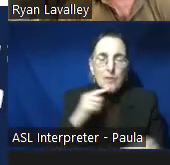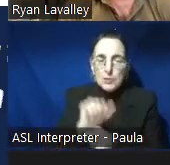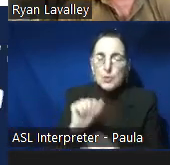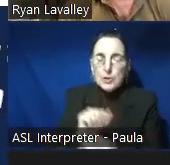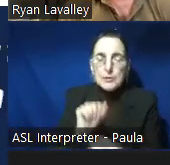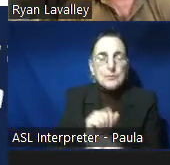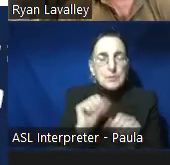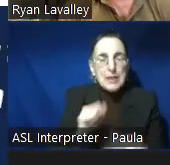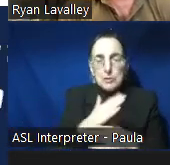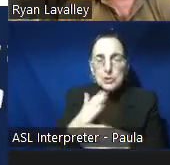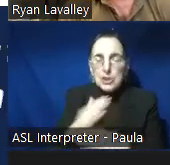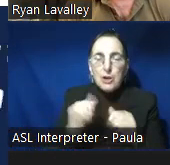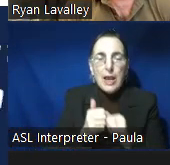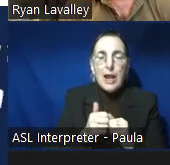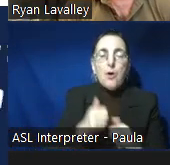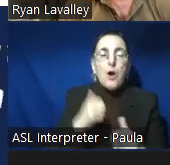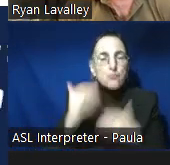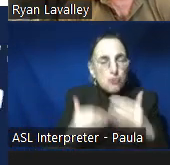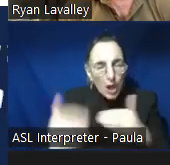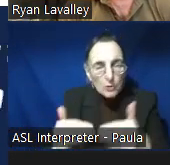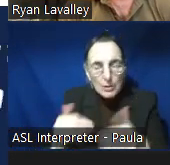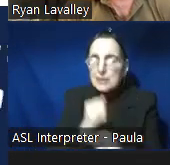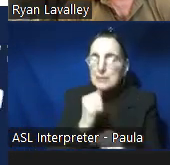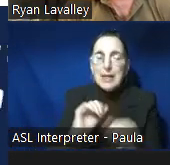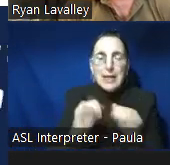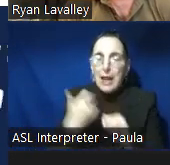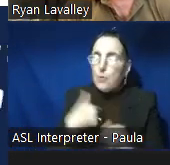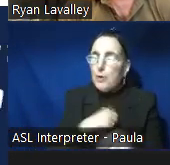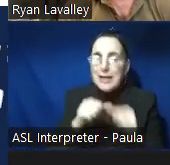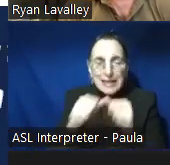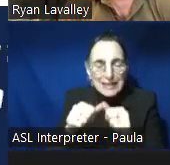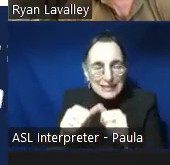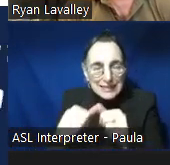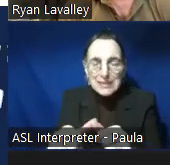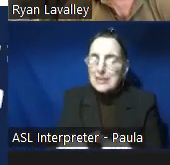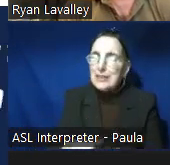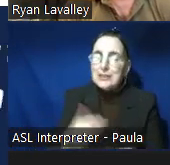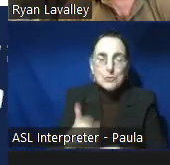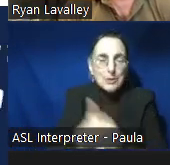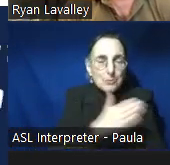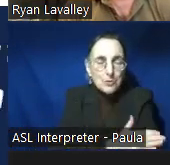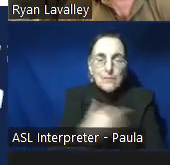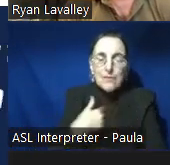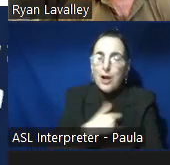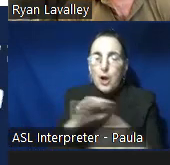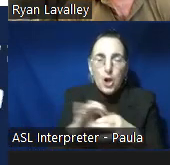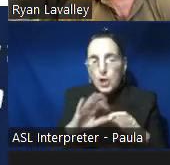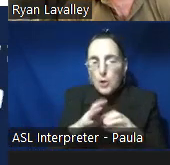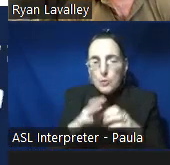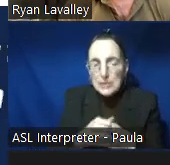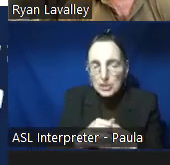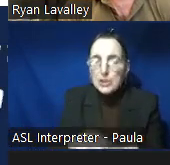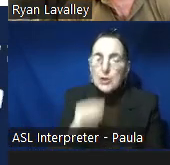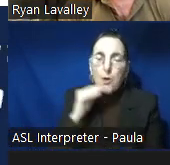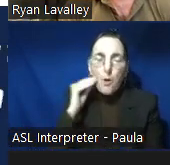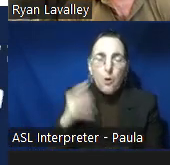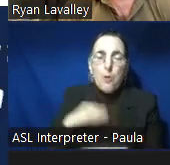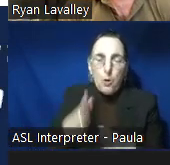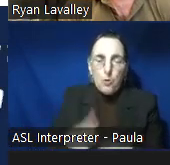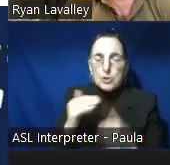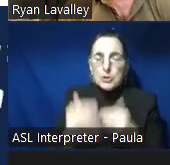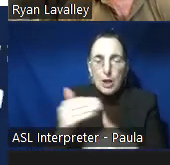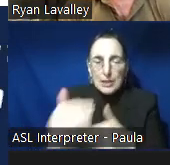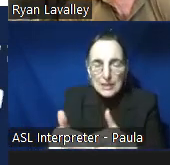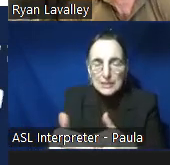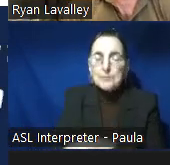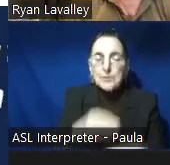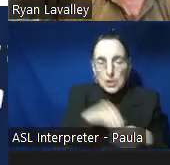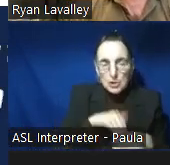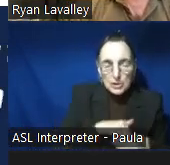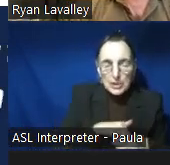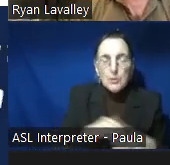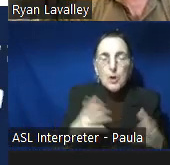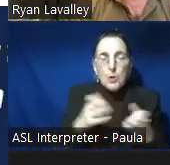are trying to i similarly and internally we want to get that insight back to our